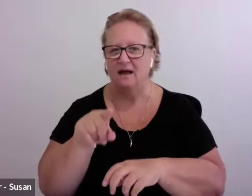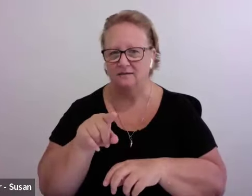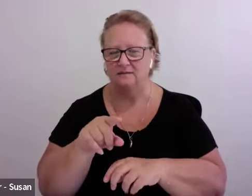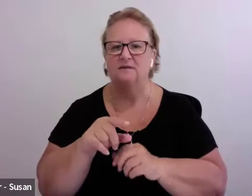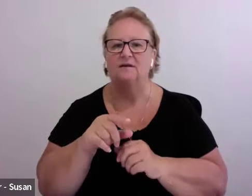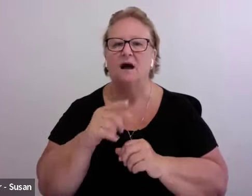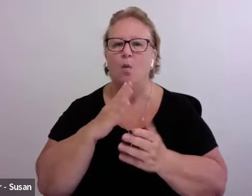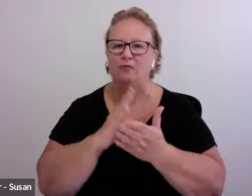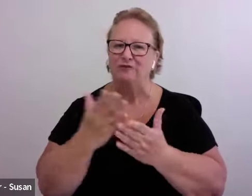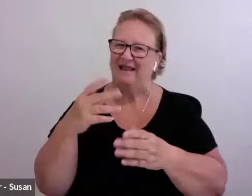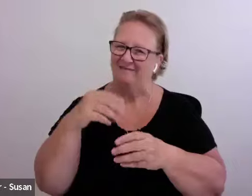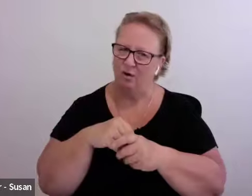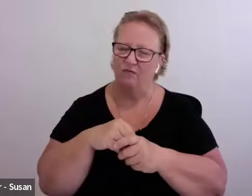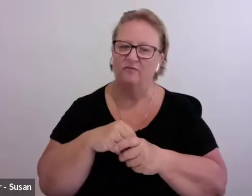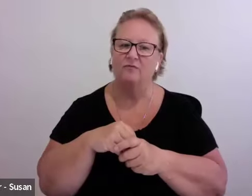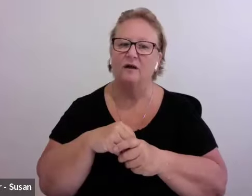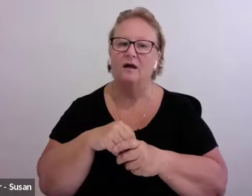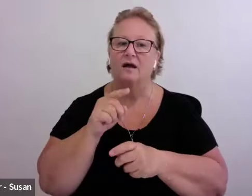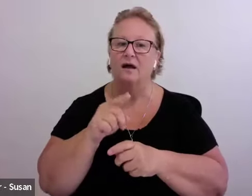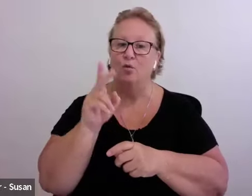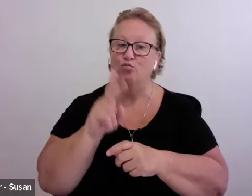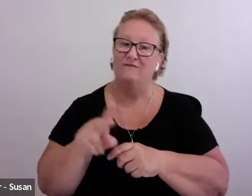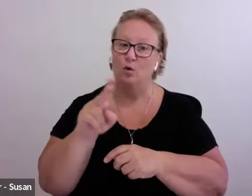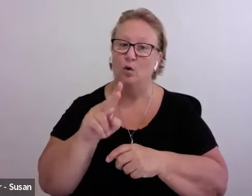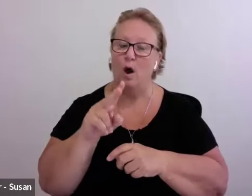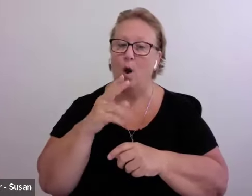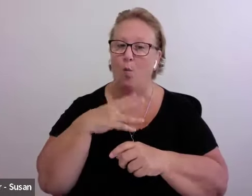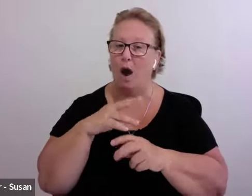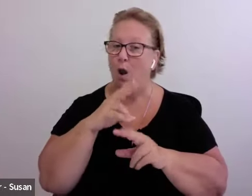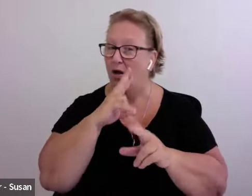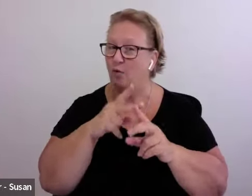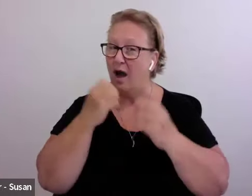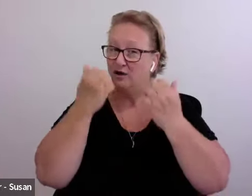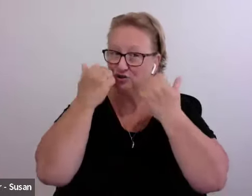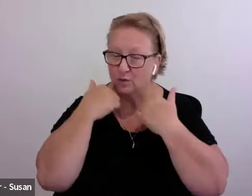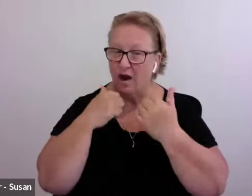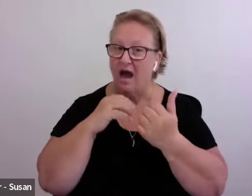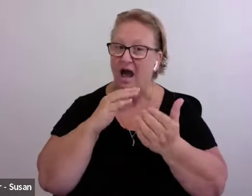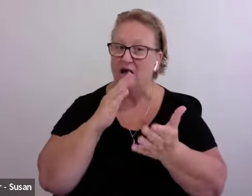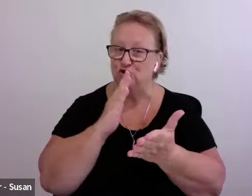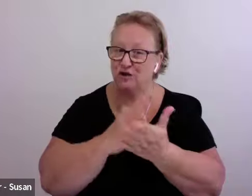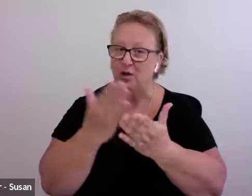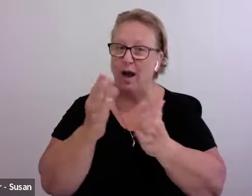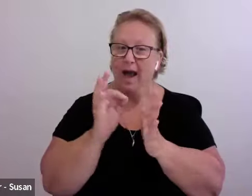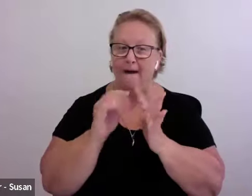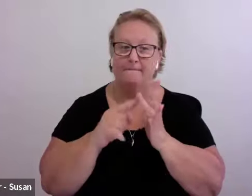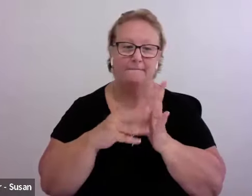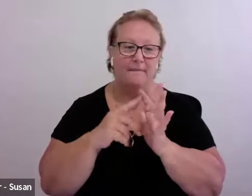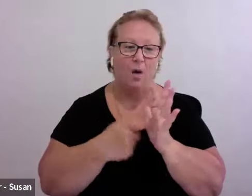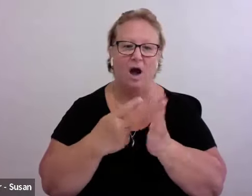sits within governments and delivery, not just participation in activities. I want to emphasise this point